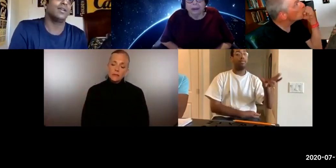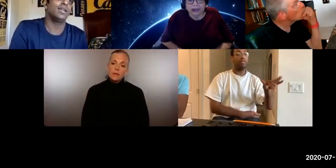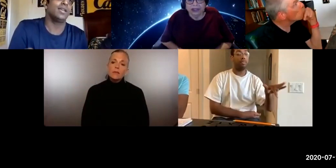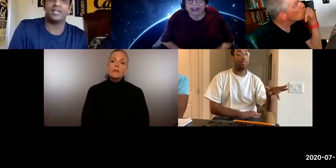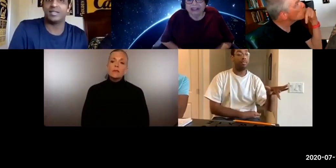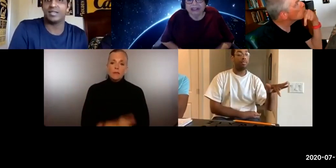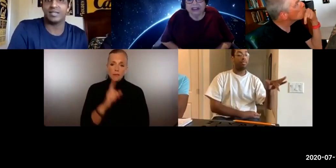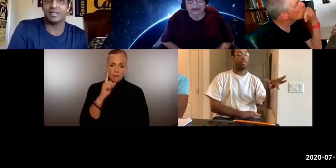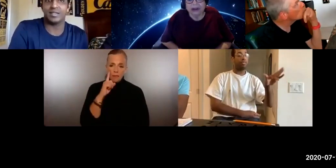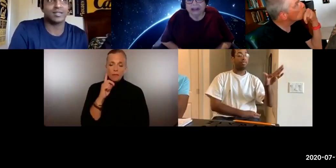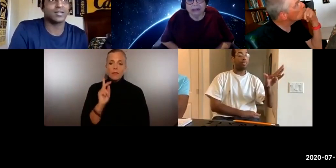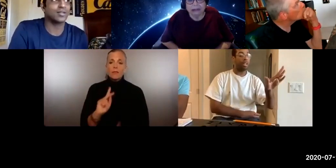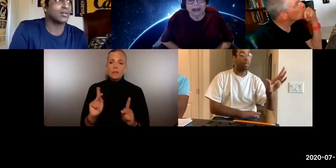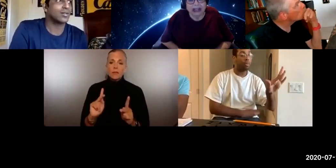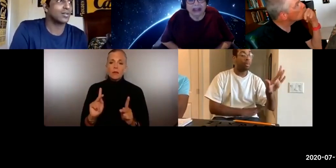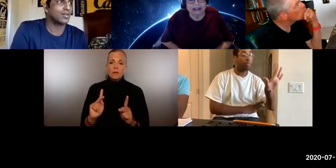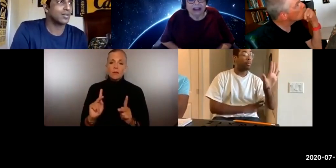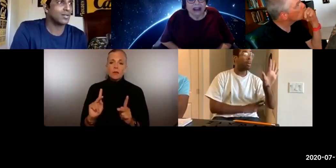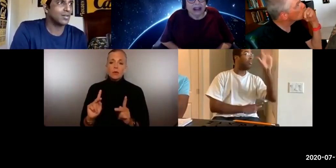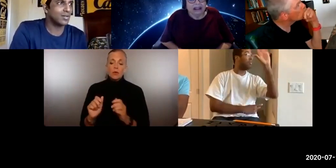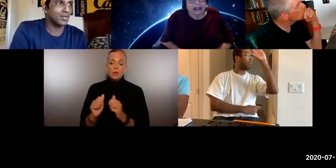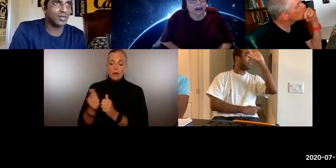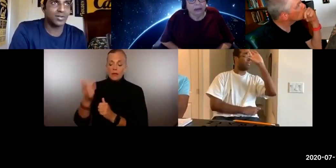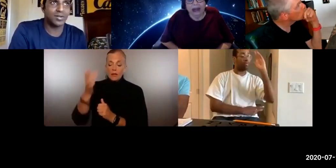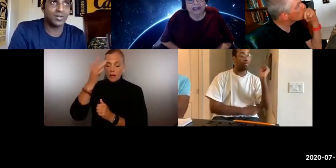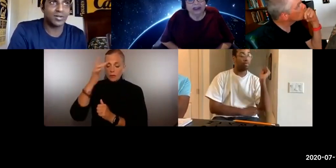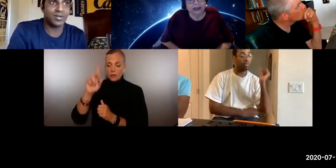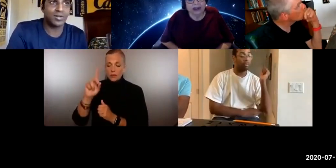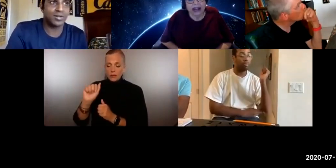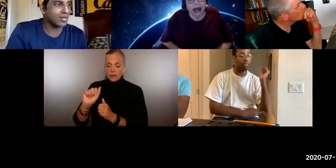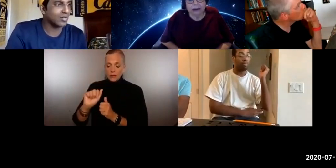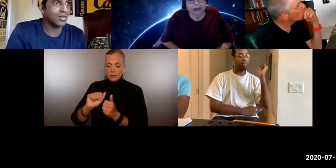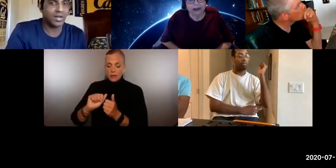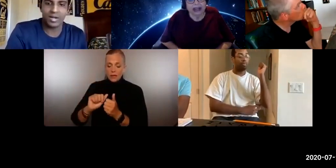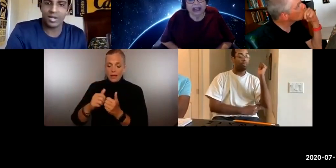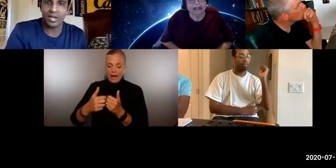with intellectual disabilities, so we need to create opportunities.